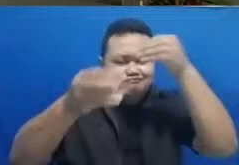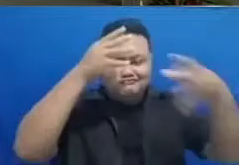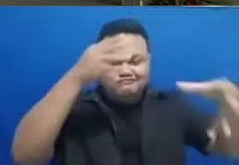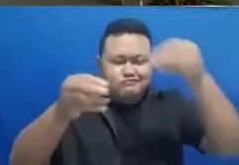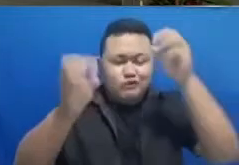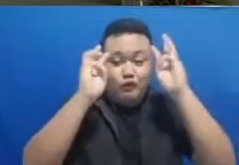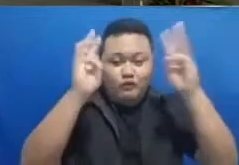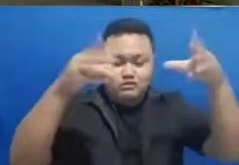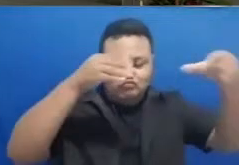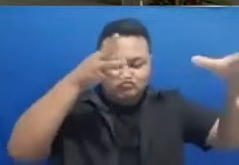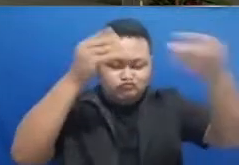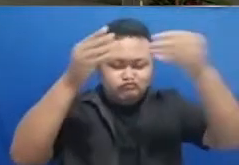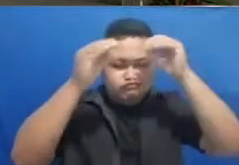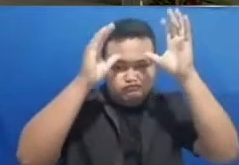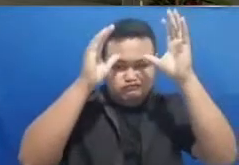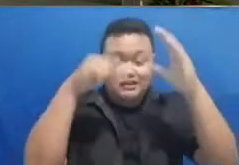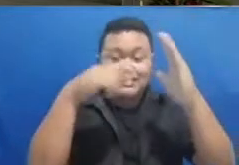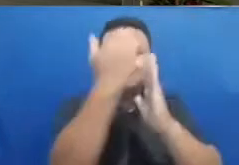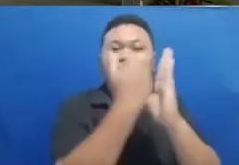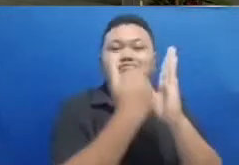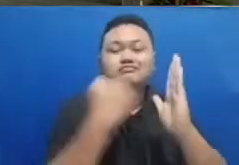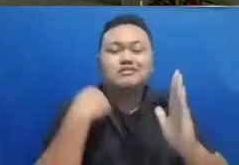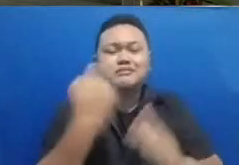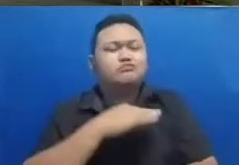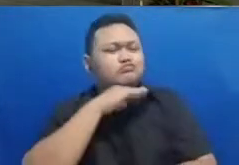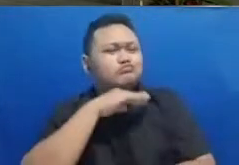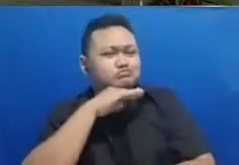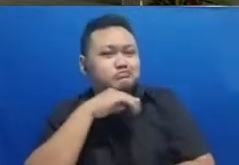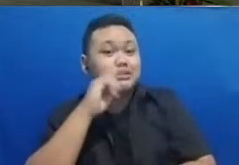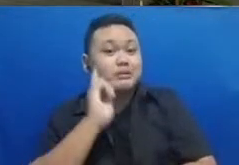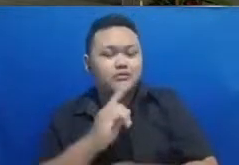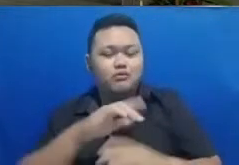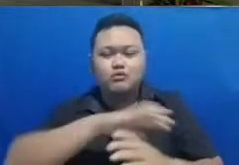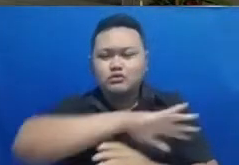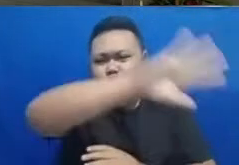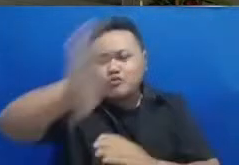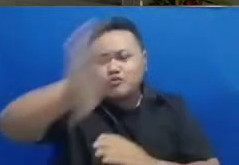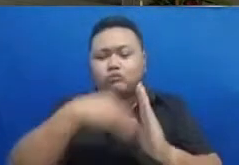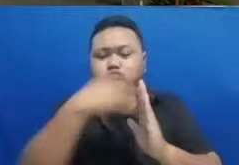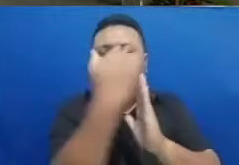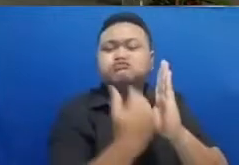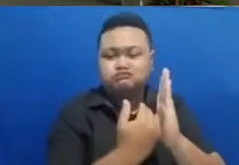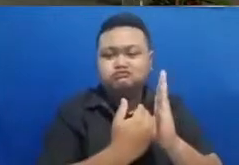we have been waiting for because of the series of series of spirited teachers of non-technical abilities in